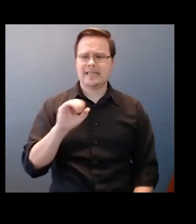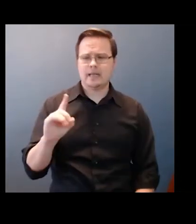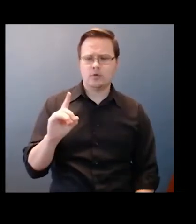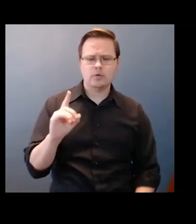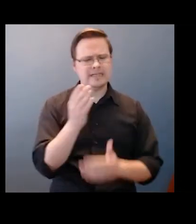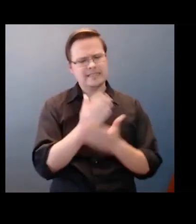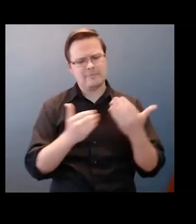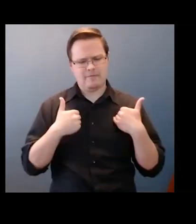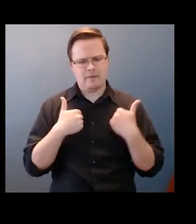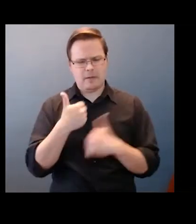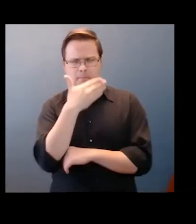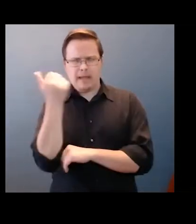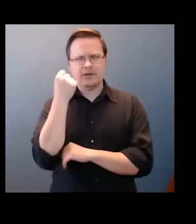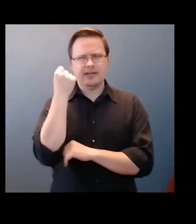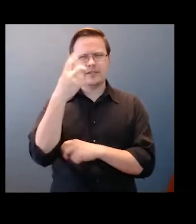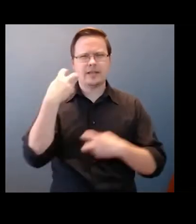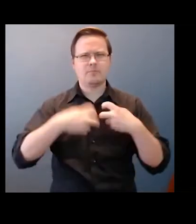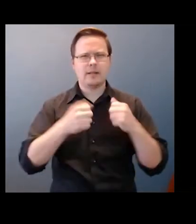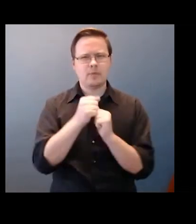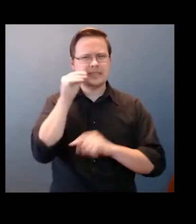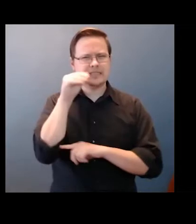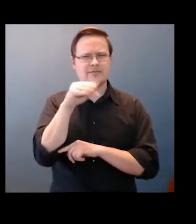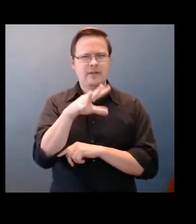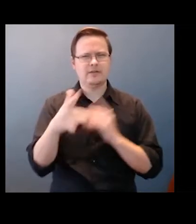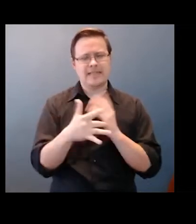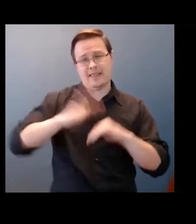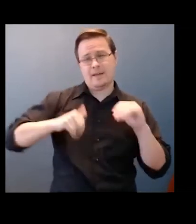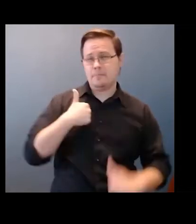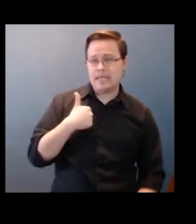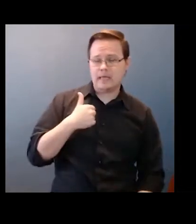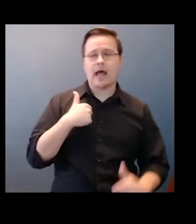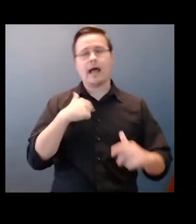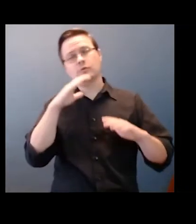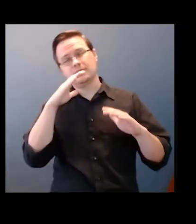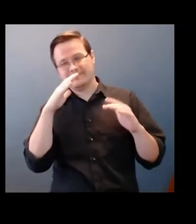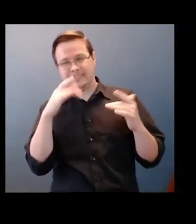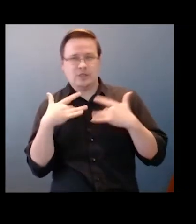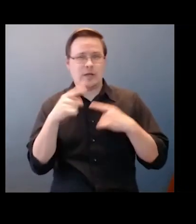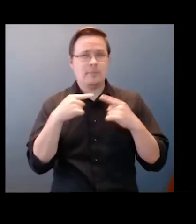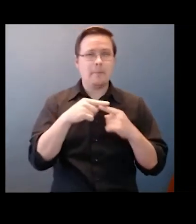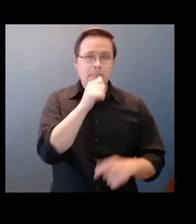the problems in the surveillance technology than I did. Like. I was worried about privacy. I was worried about the monetization